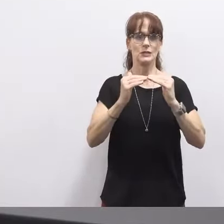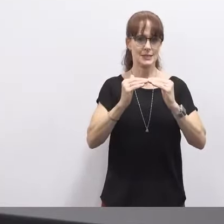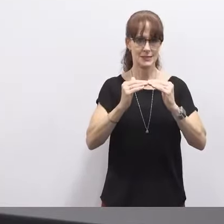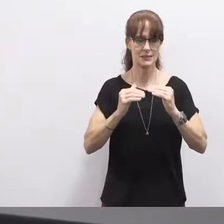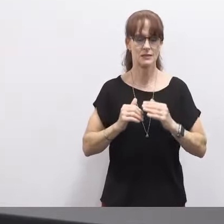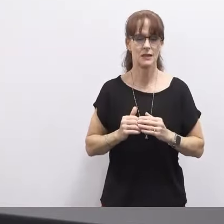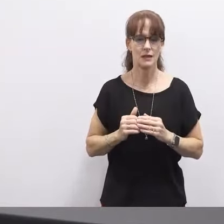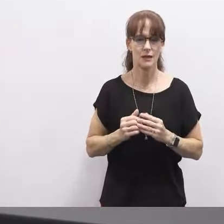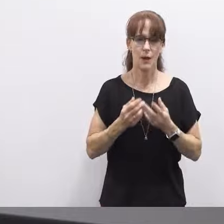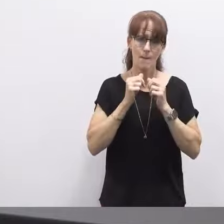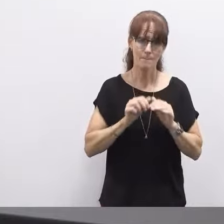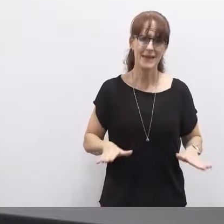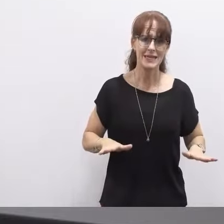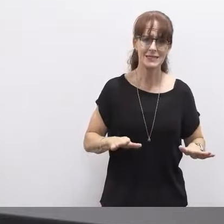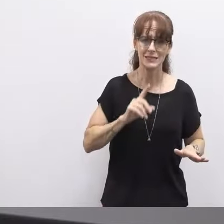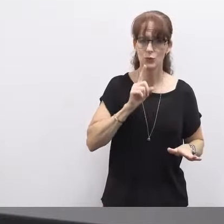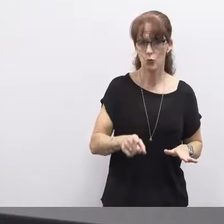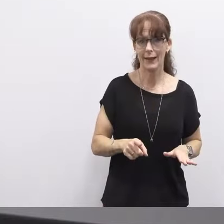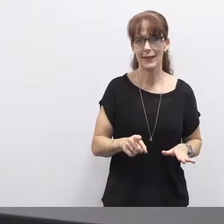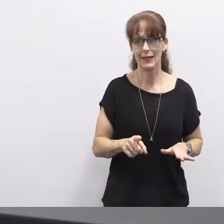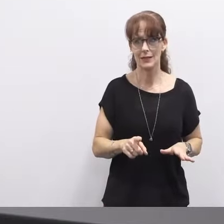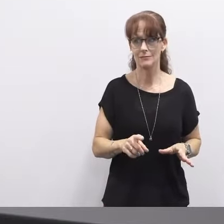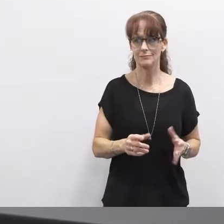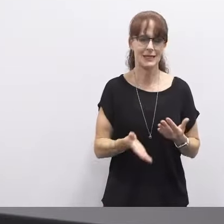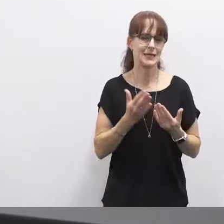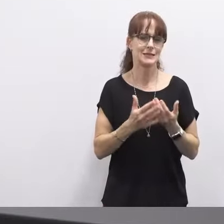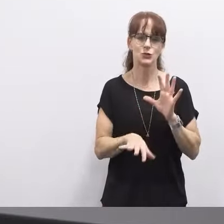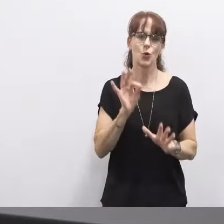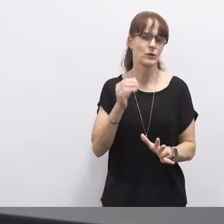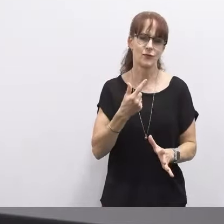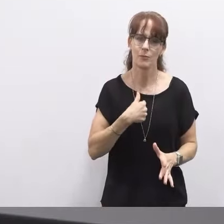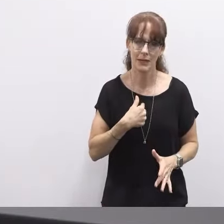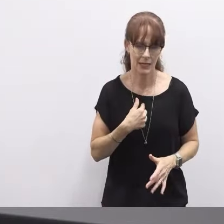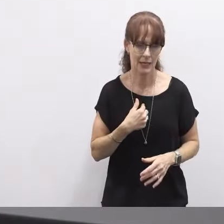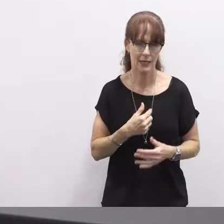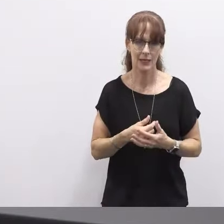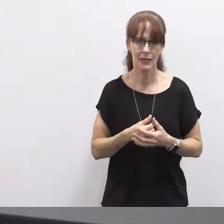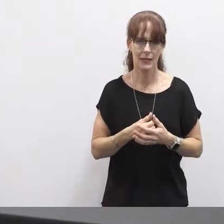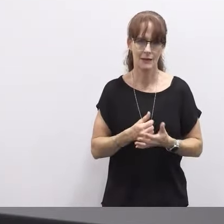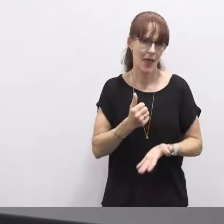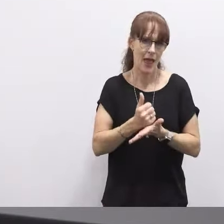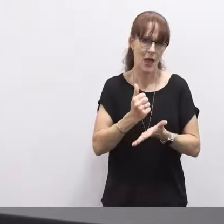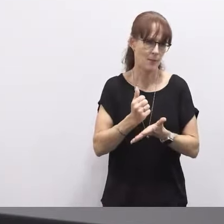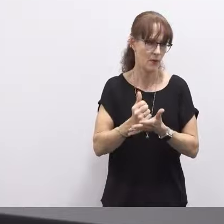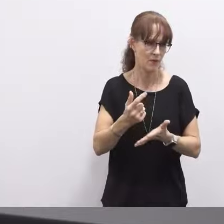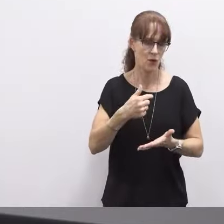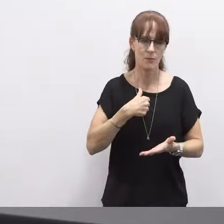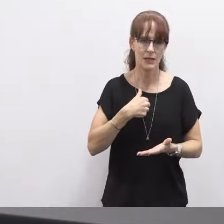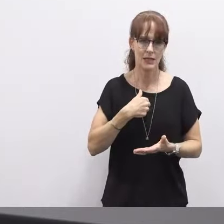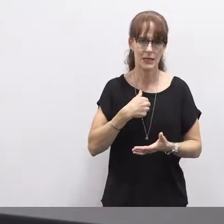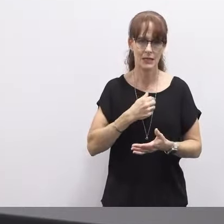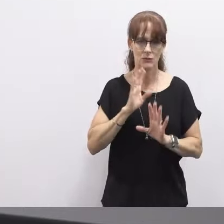So peace was really like a no brainer for me to choose. And it was really helpful for me to hone in my communication skills.